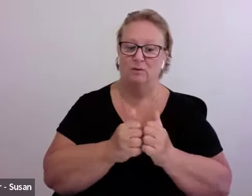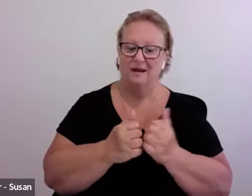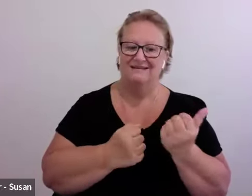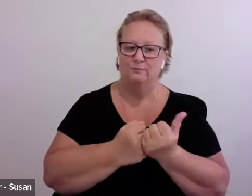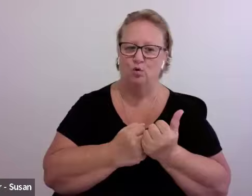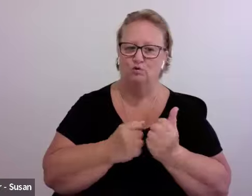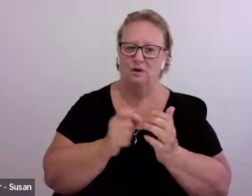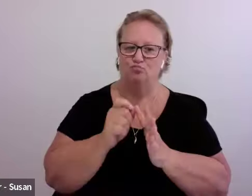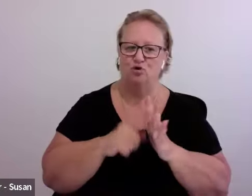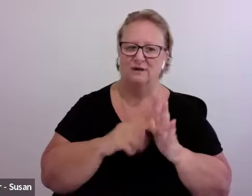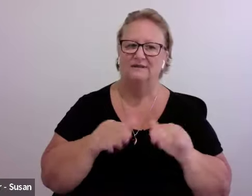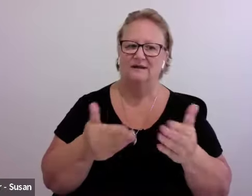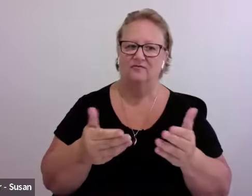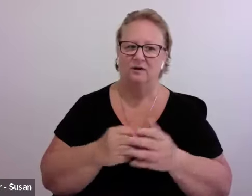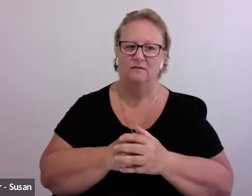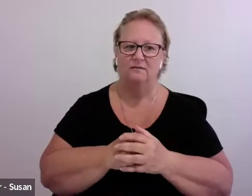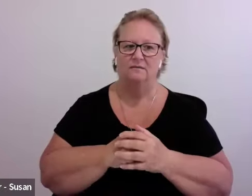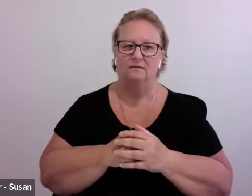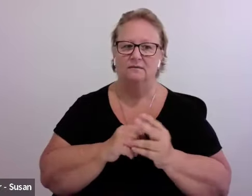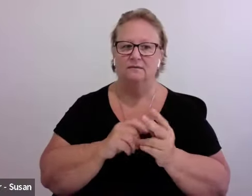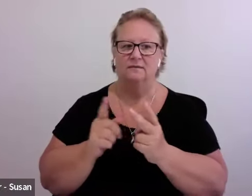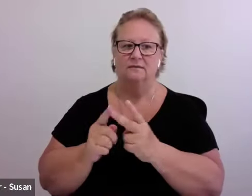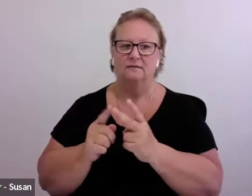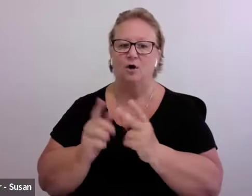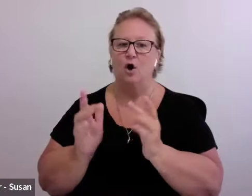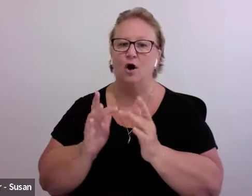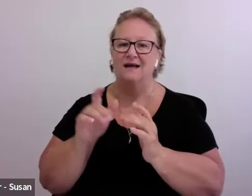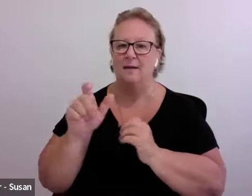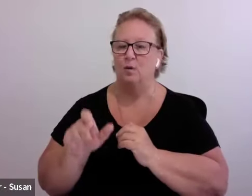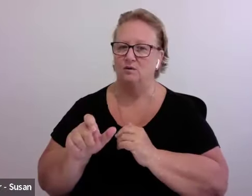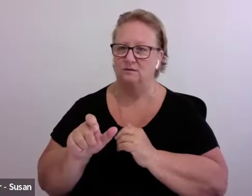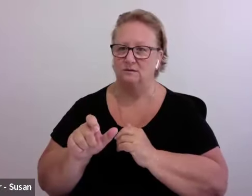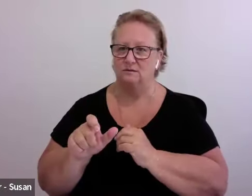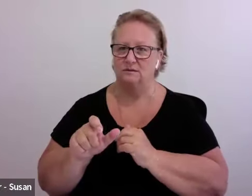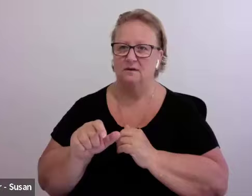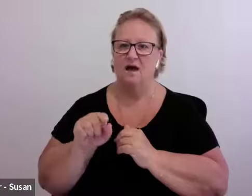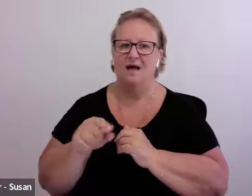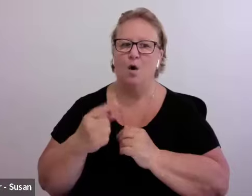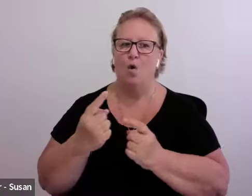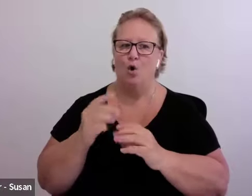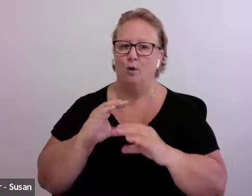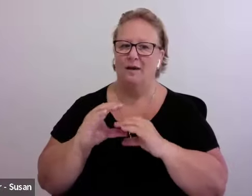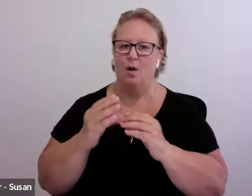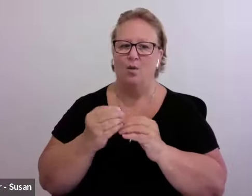administering organisation. This is the organisation that holds the funding agreement and supports the project